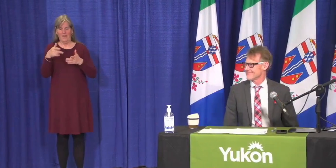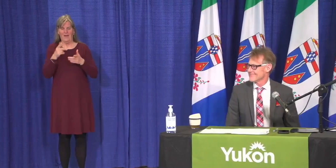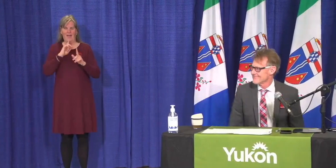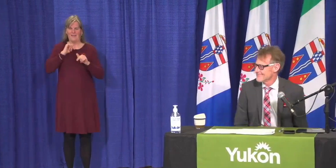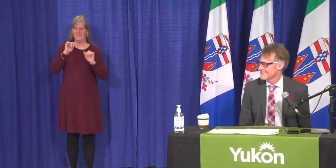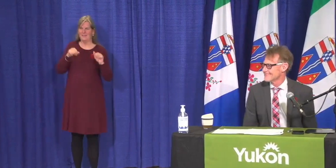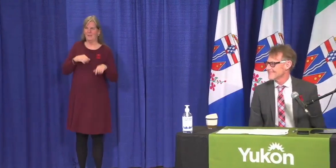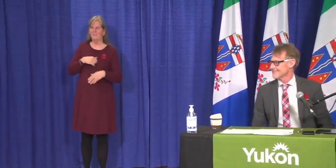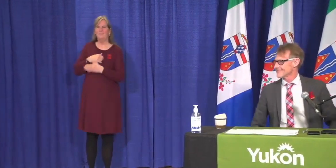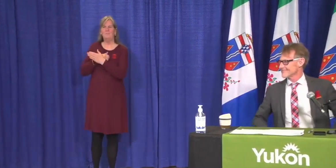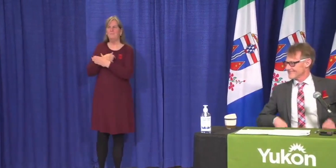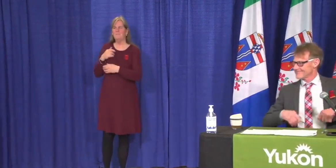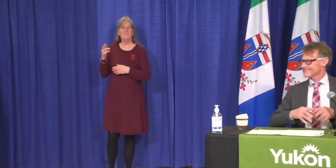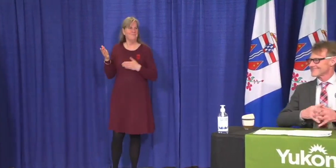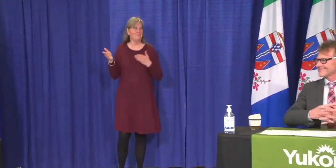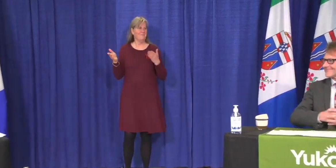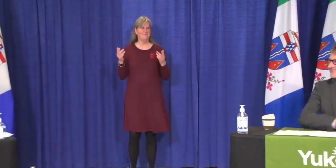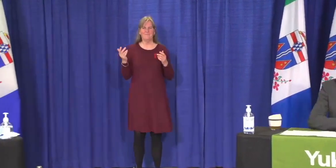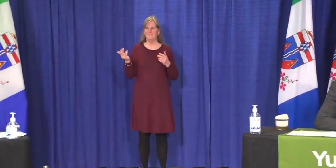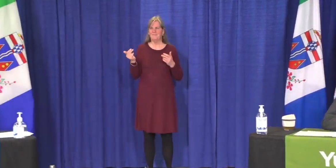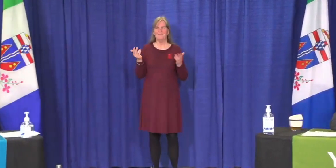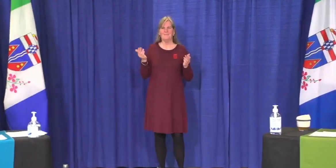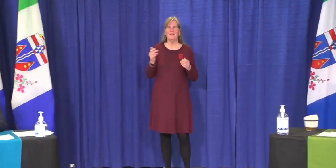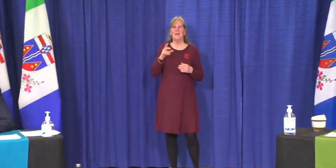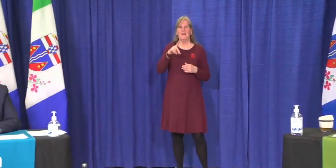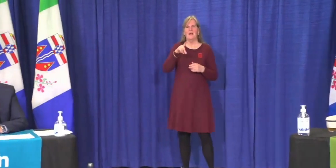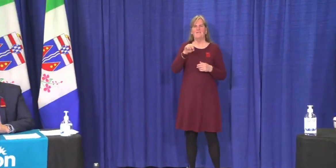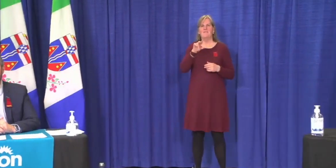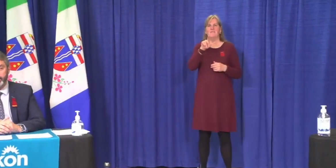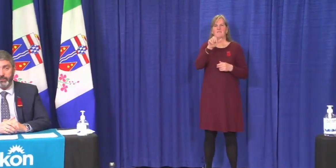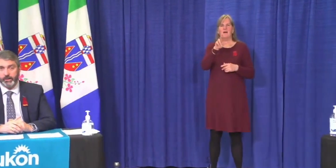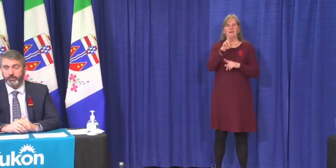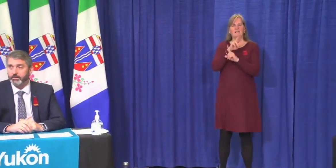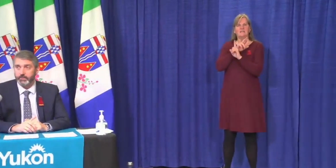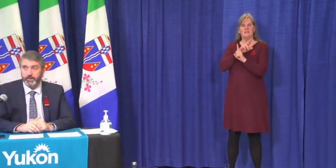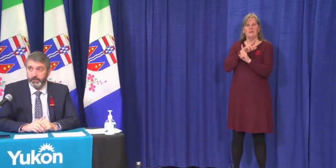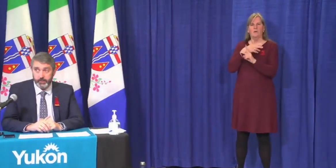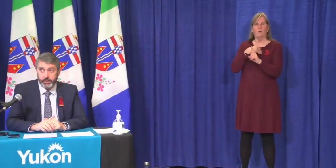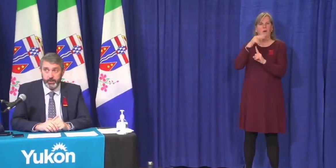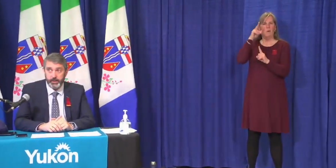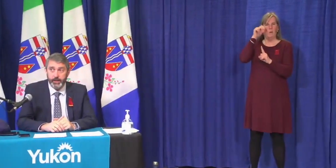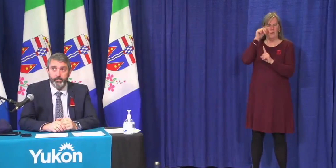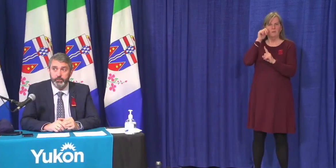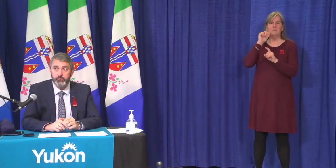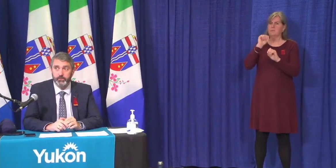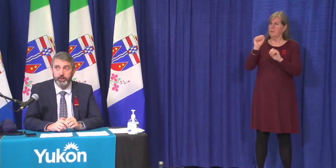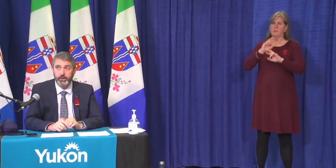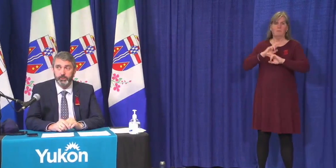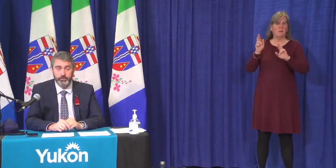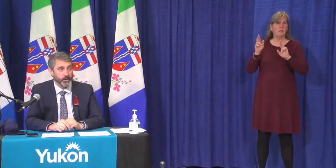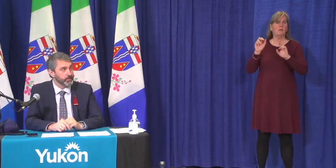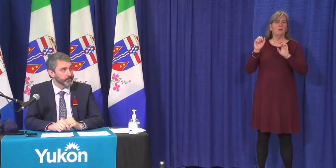that and if so what are some of the logistics? I know we chose Moderna because